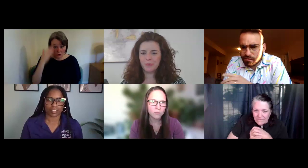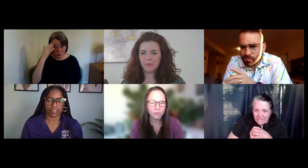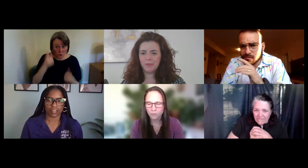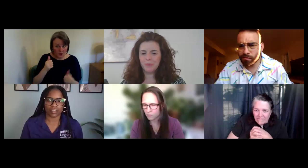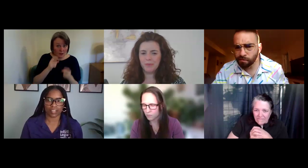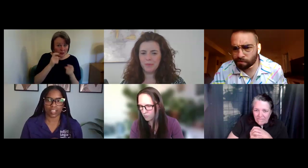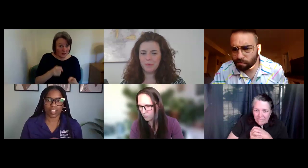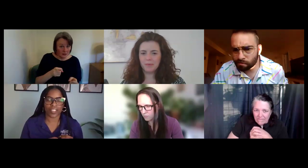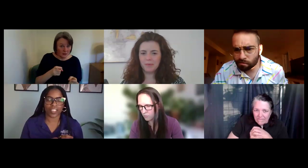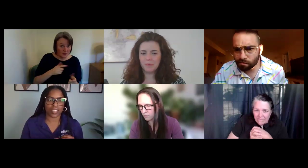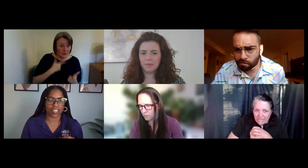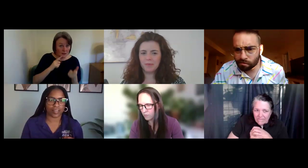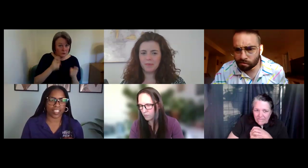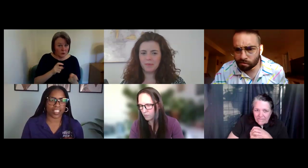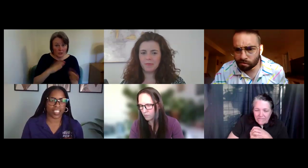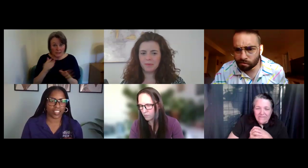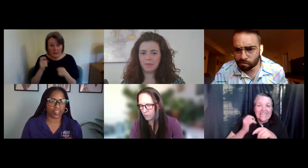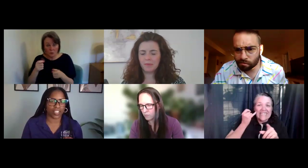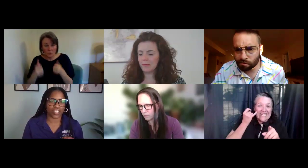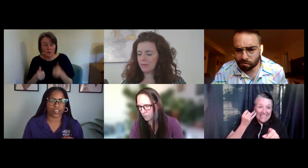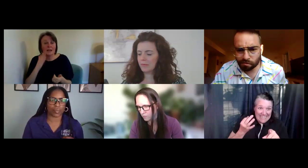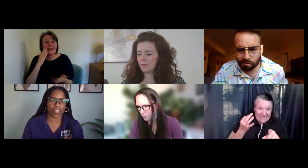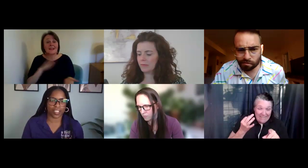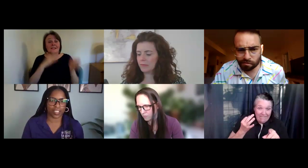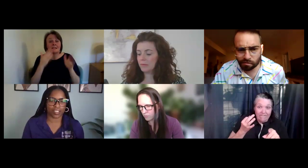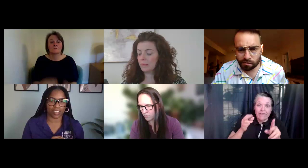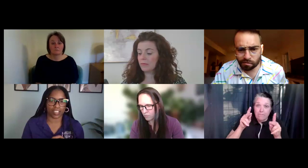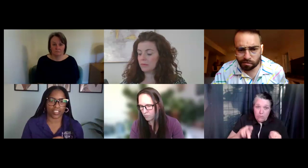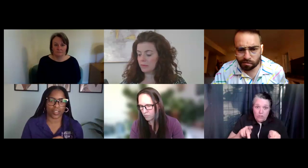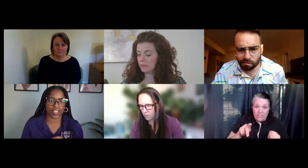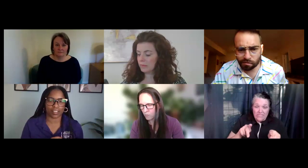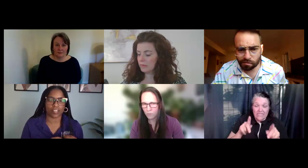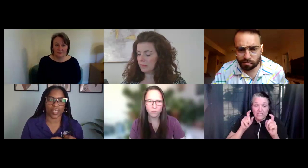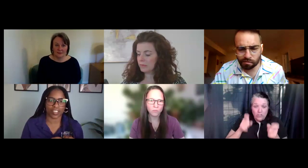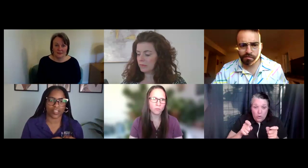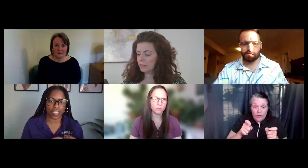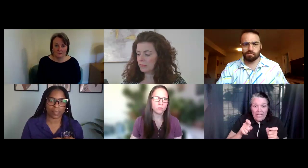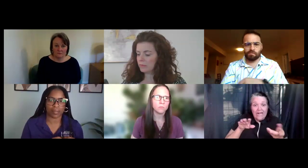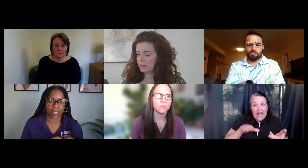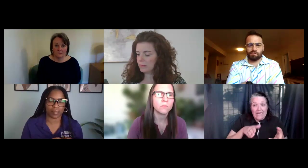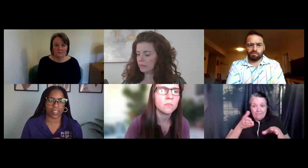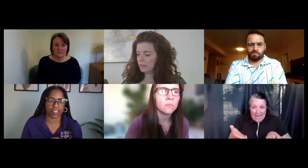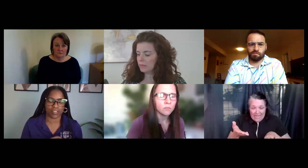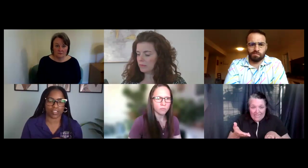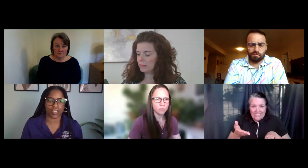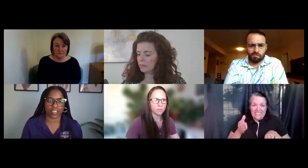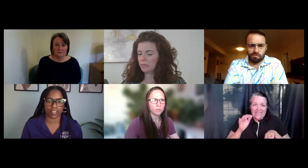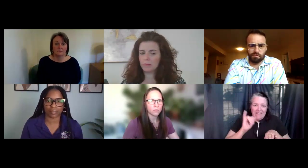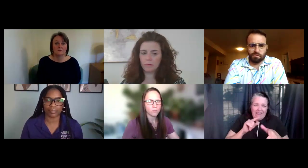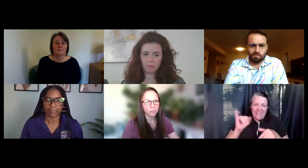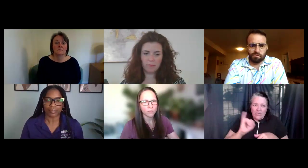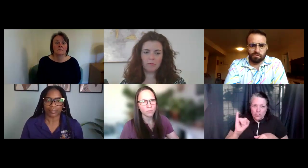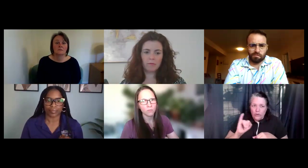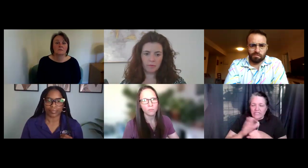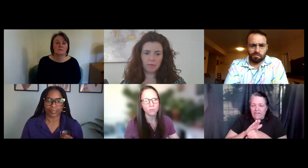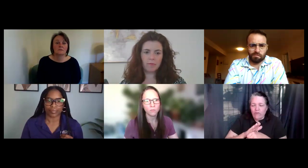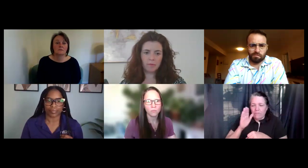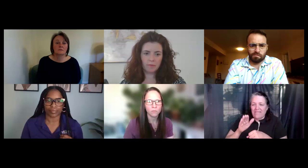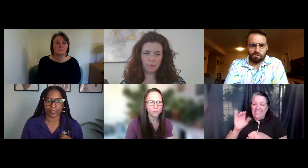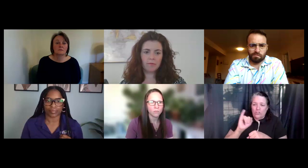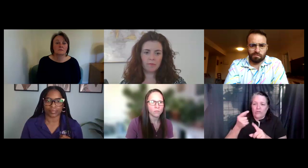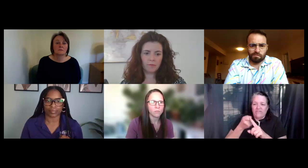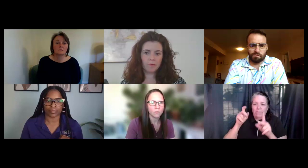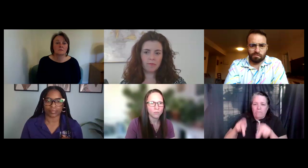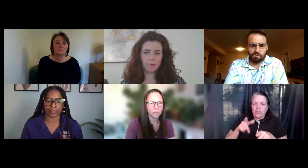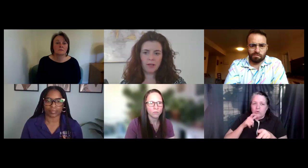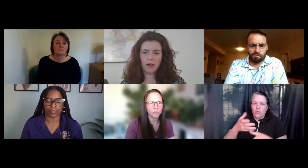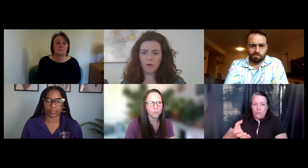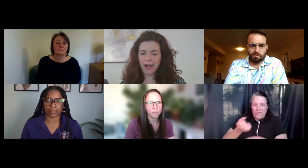If it's deceased donation it'll be the transplant recipient's insurance.